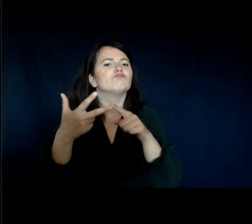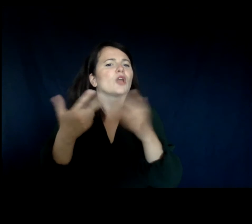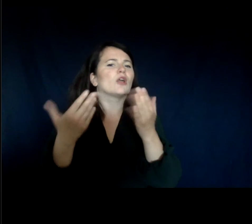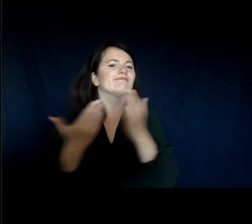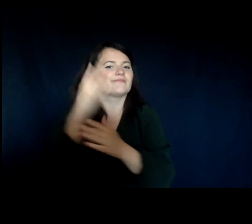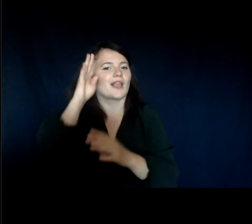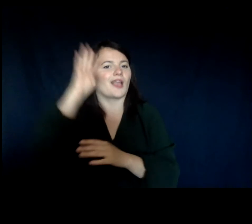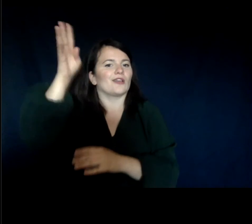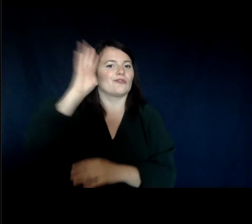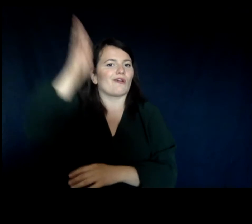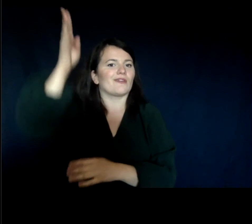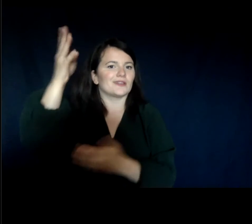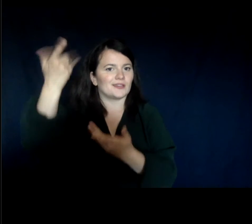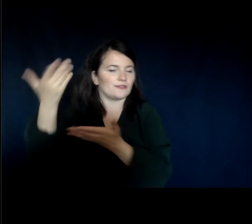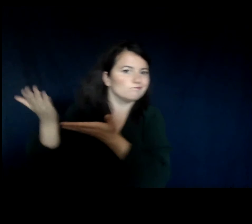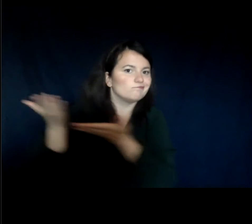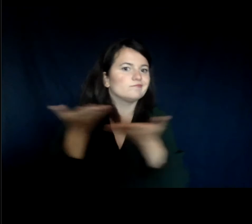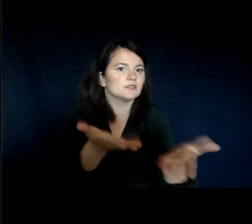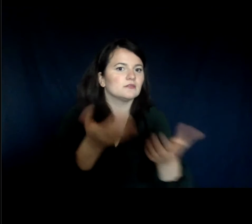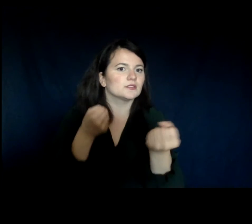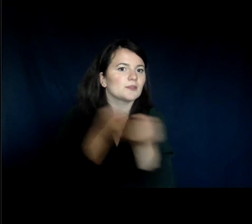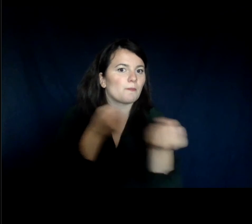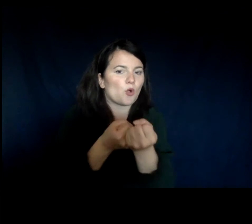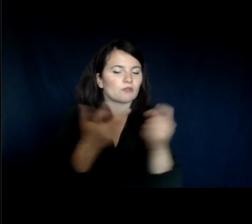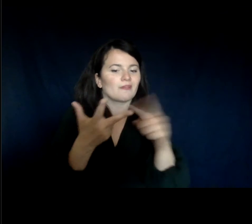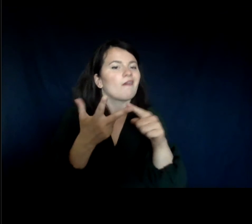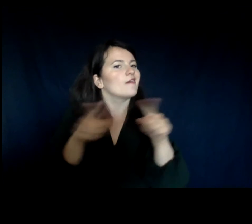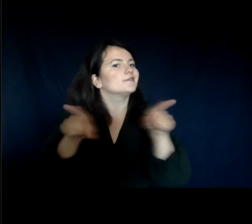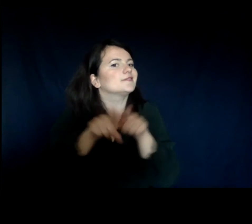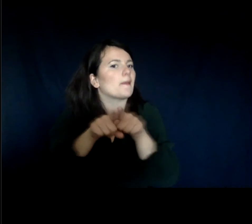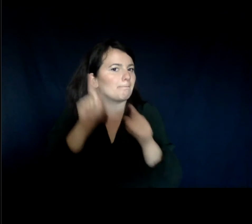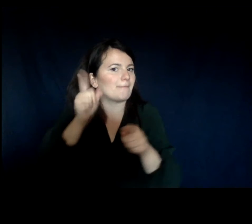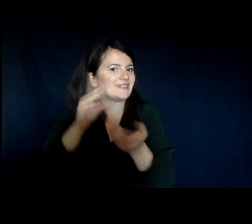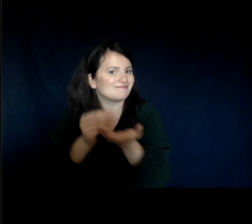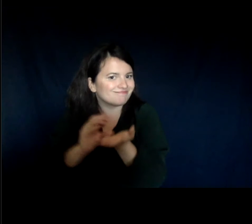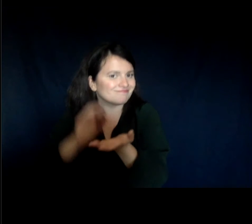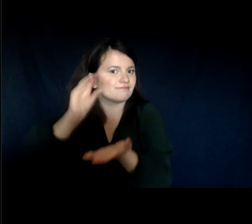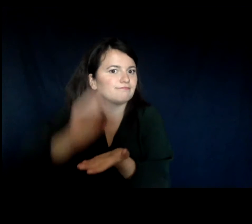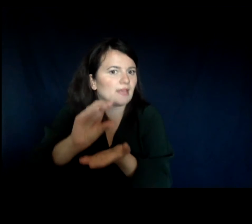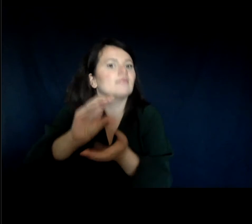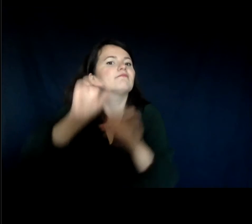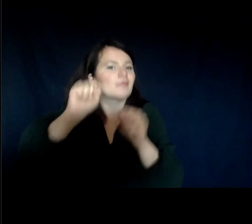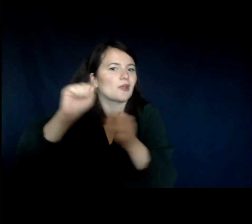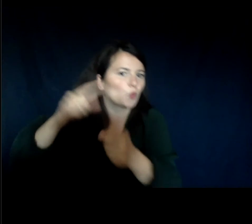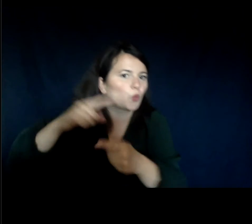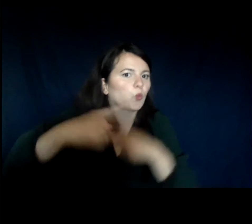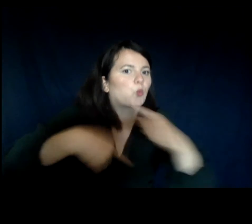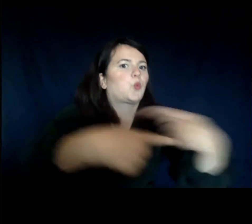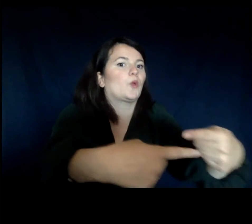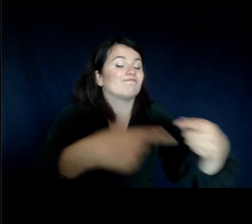The Corona Response Initiative, the famous CRII and CRII+ is setup